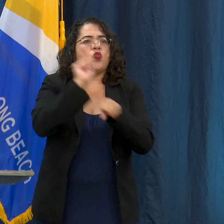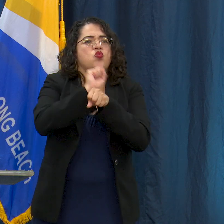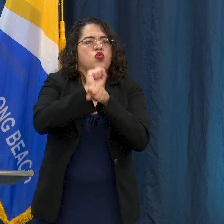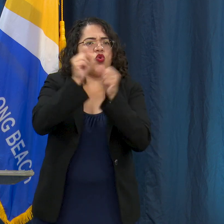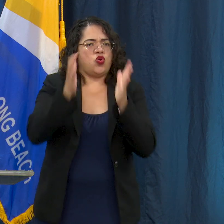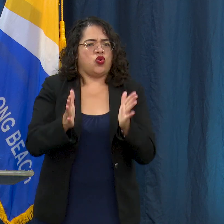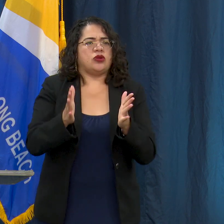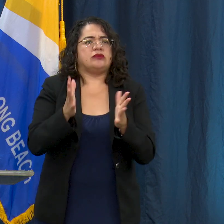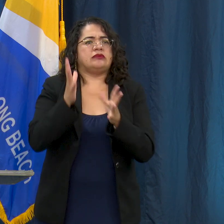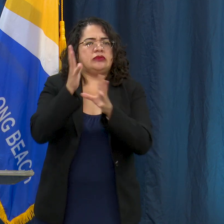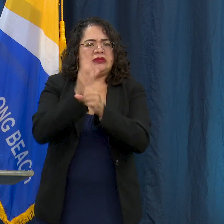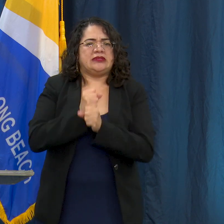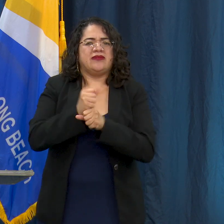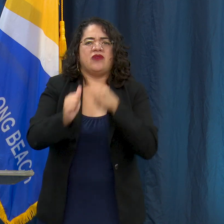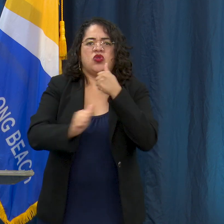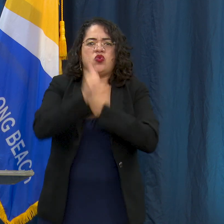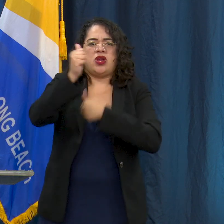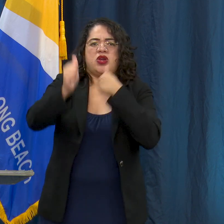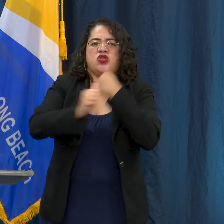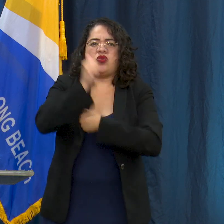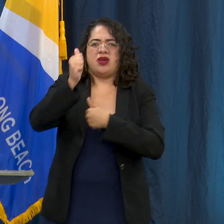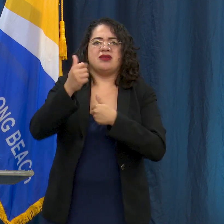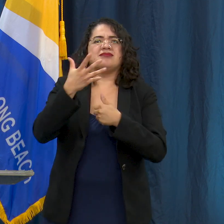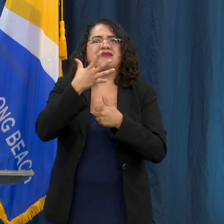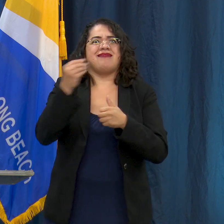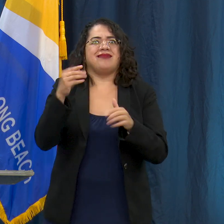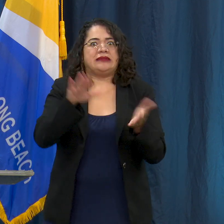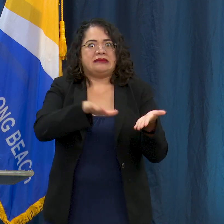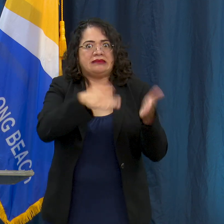today that she has received death threats. Have any Long Beach Public